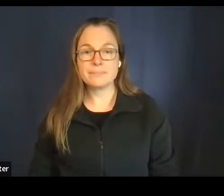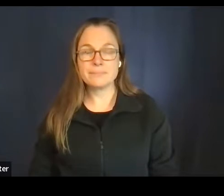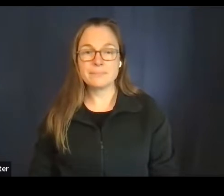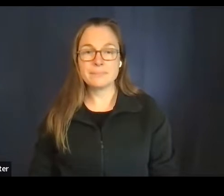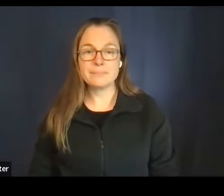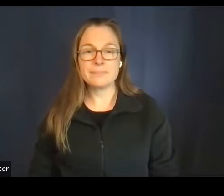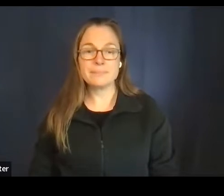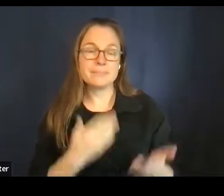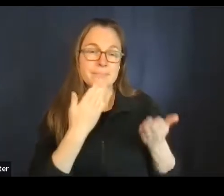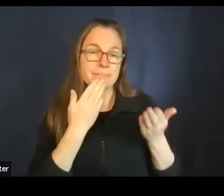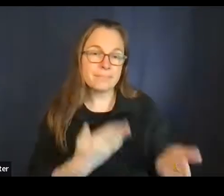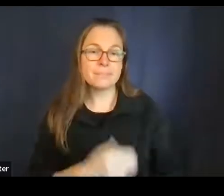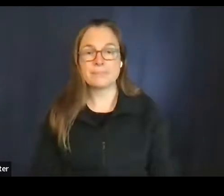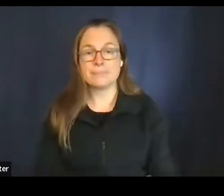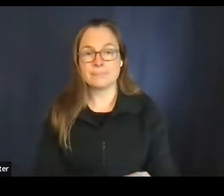Thank you.